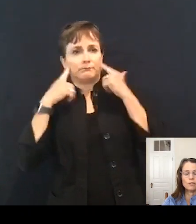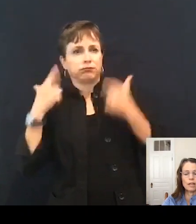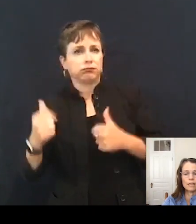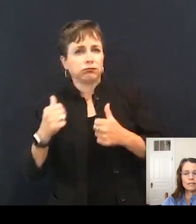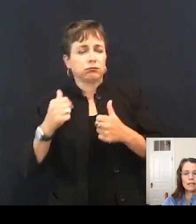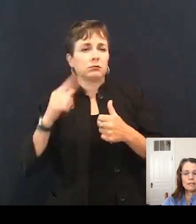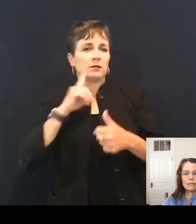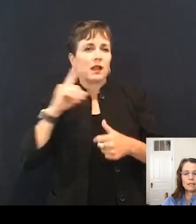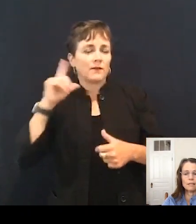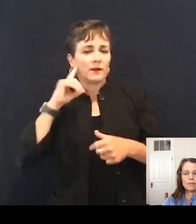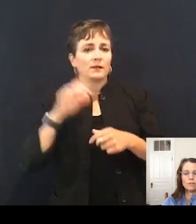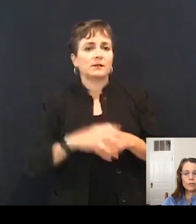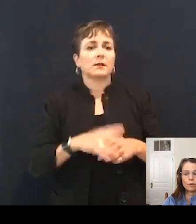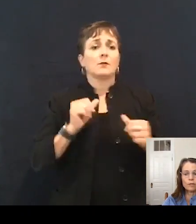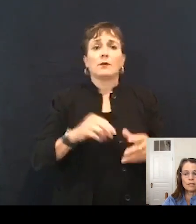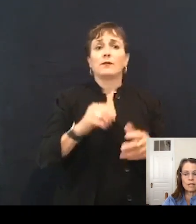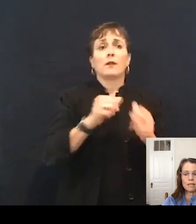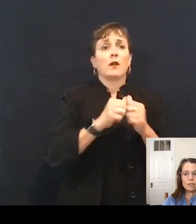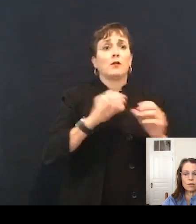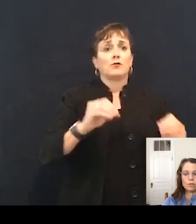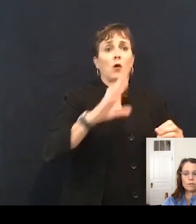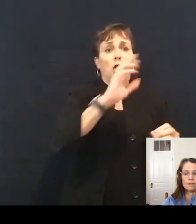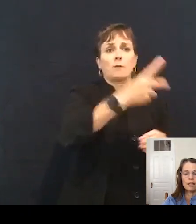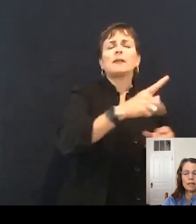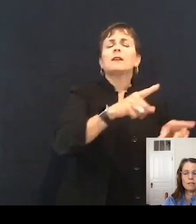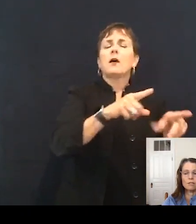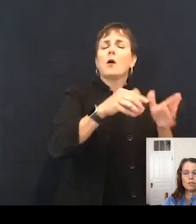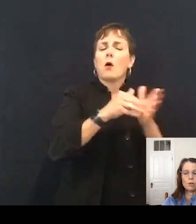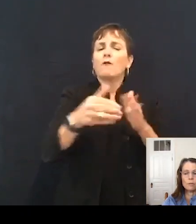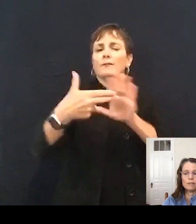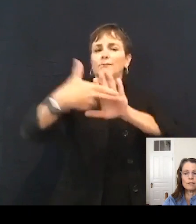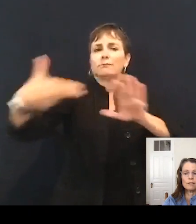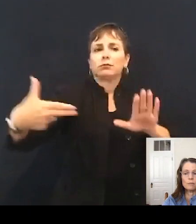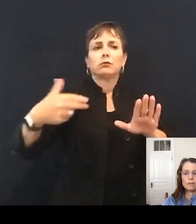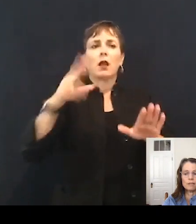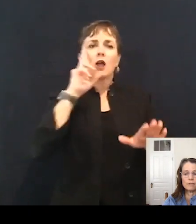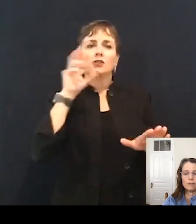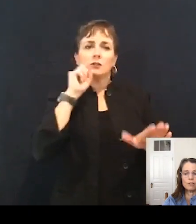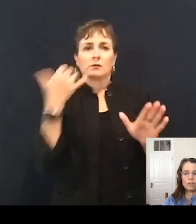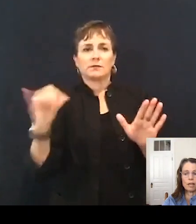Genetic testing then confirms the diagnosis, and determines the specific